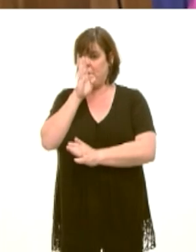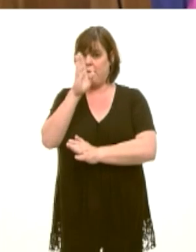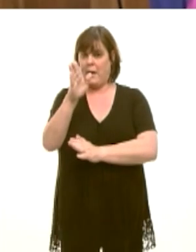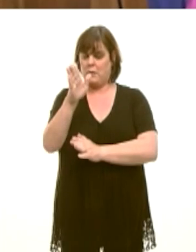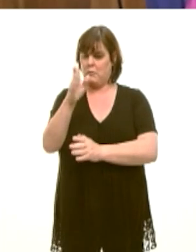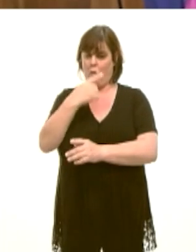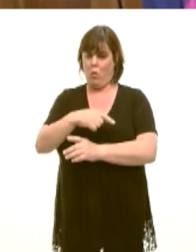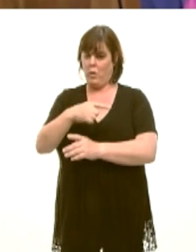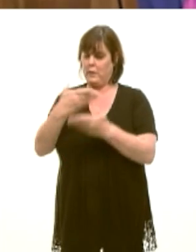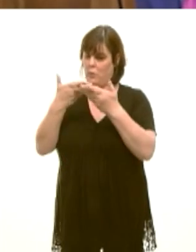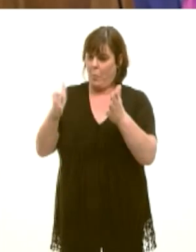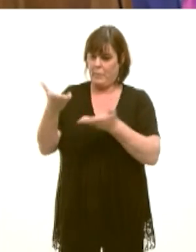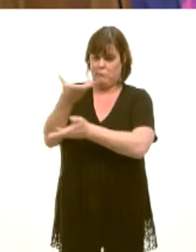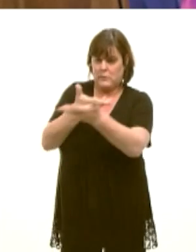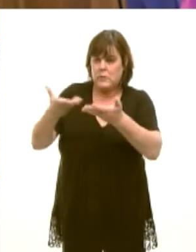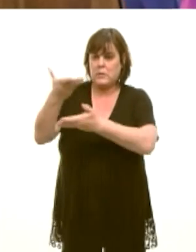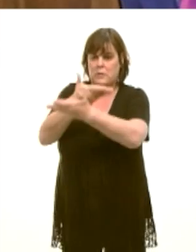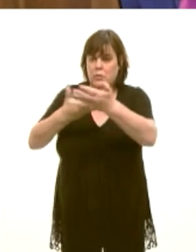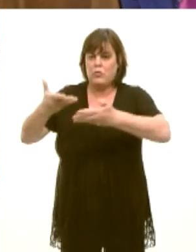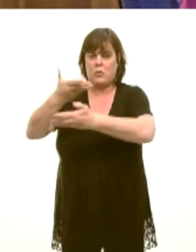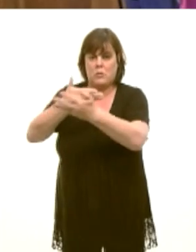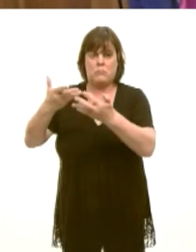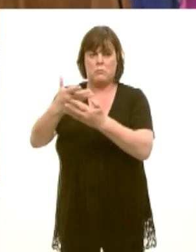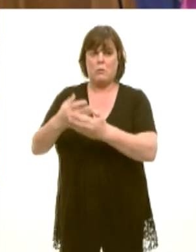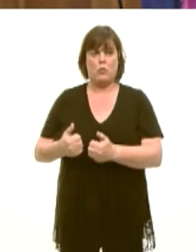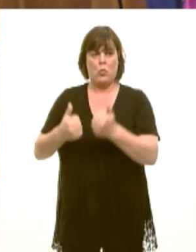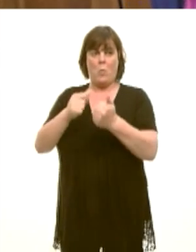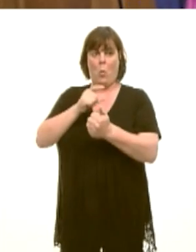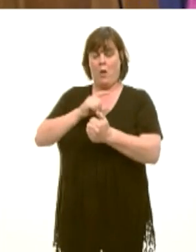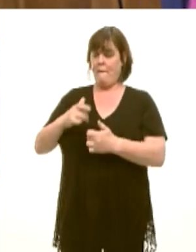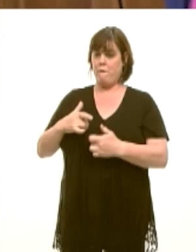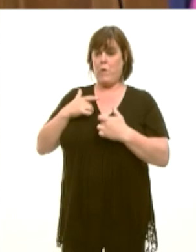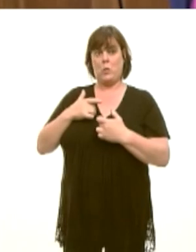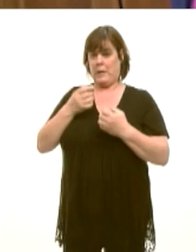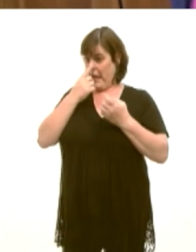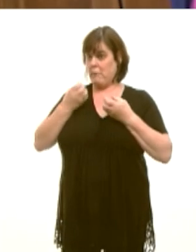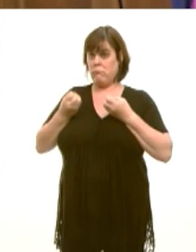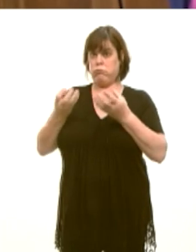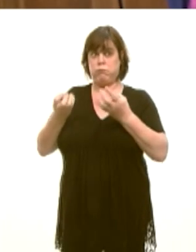those that are around the table; itís a way of ensuring that viewpoints are put across.